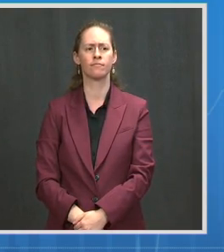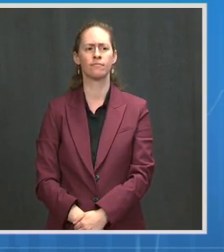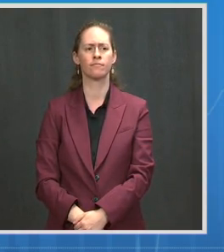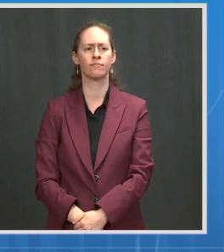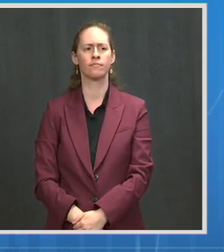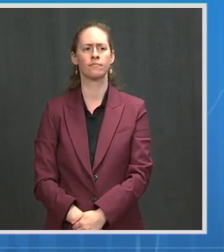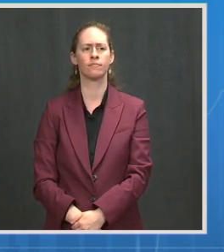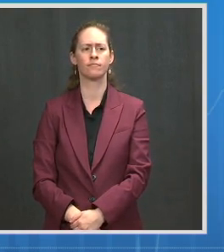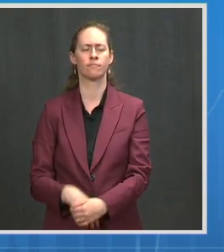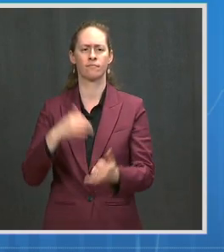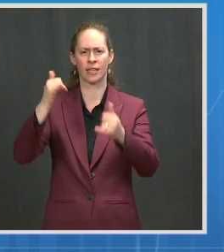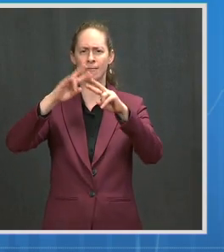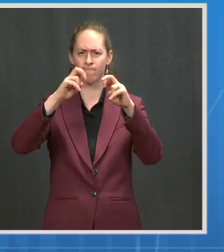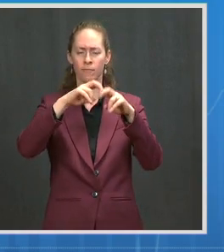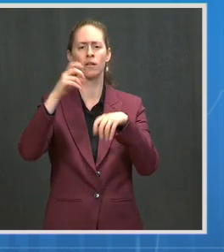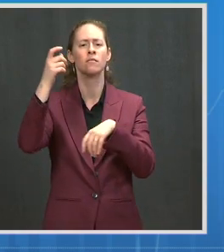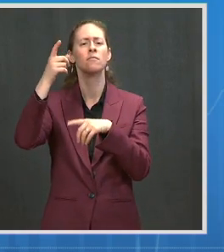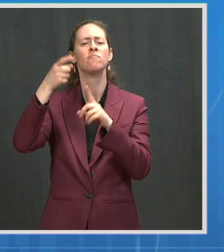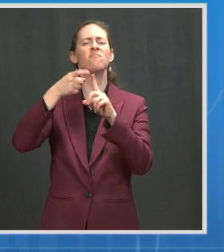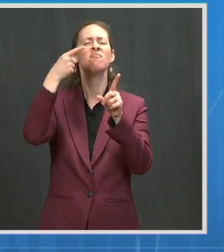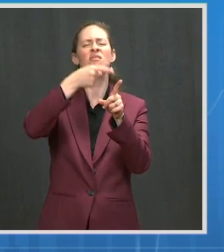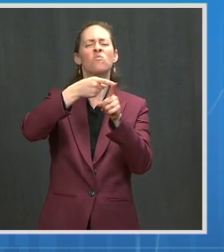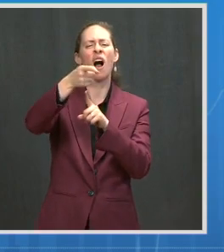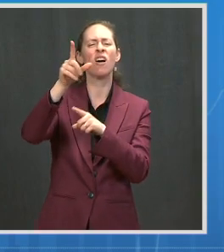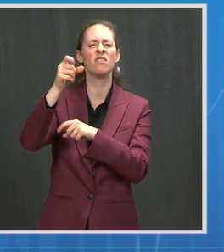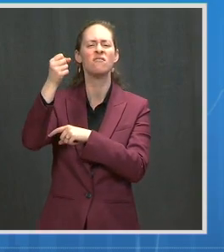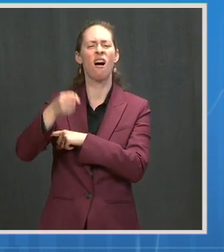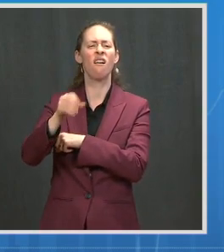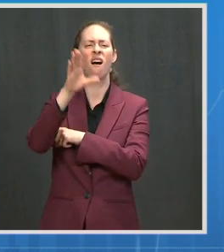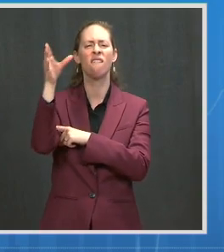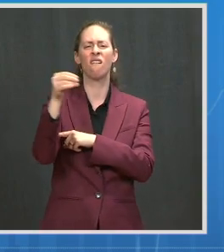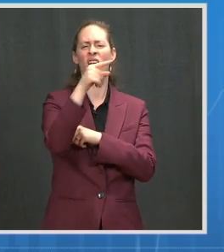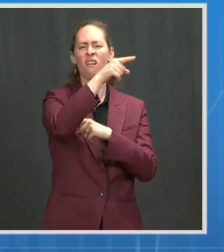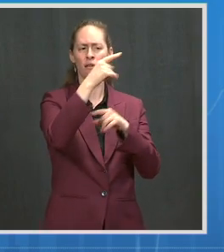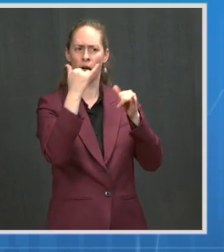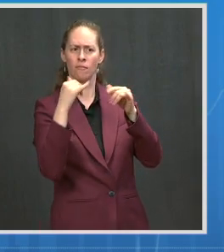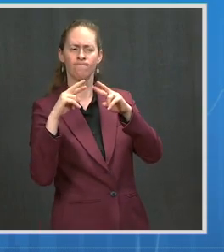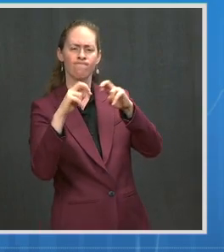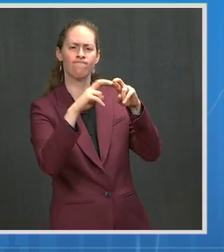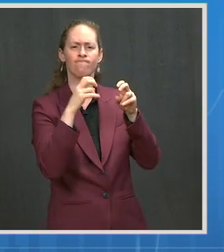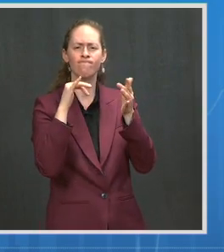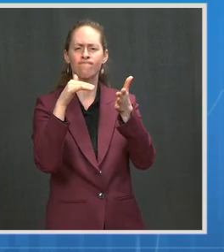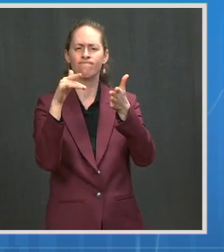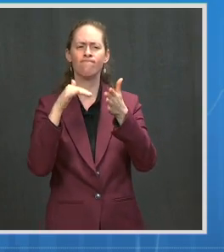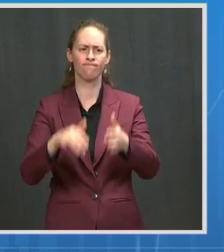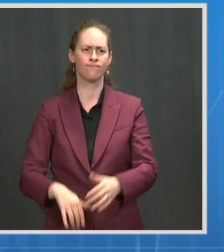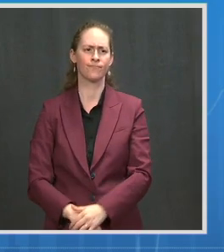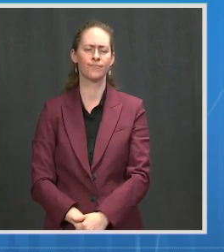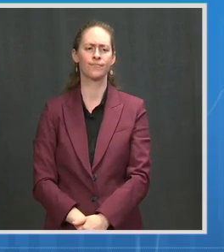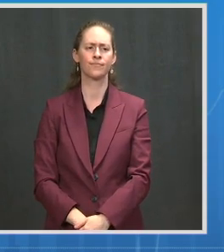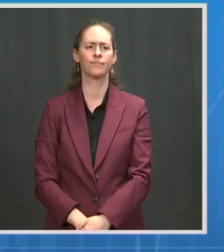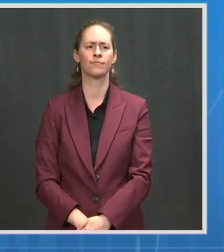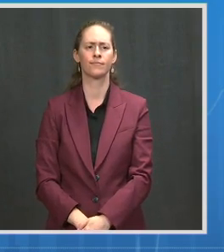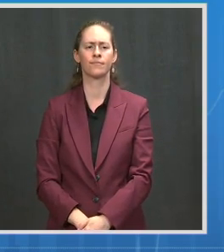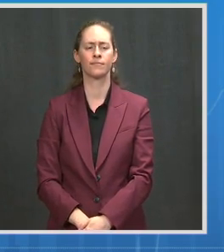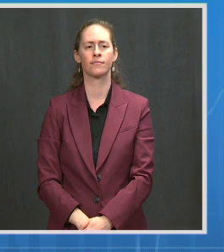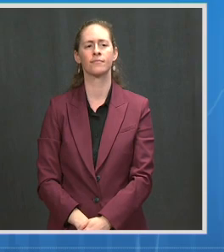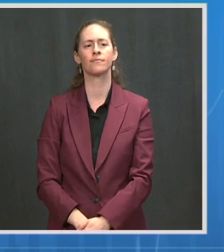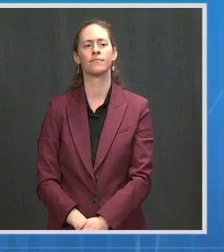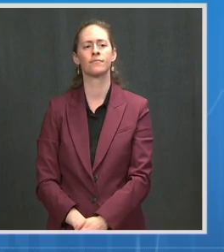in which the actual protection against all infection, particularly symptomatic infection, was diminished to around 60 percent,